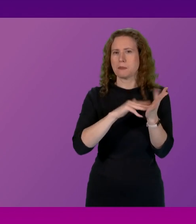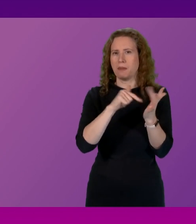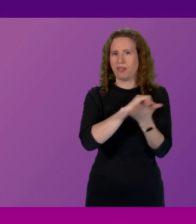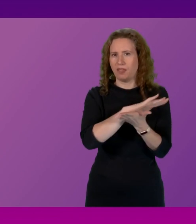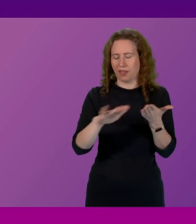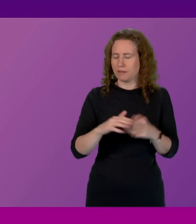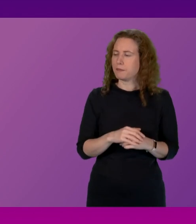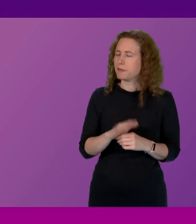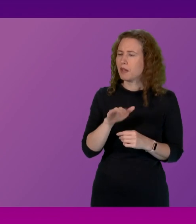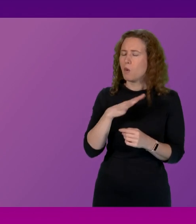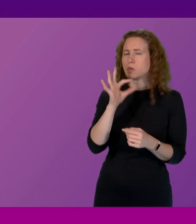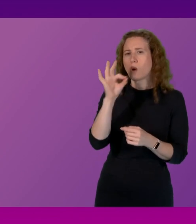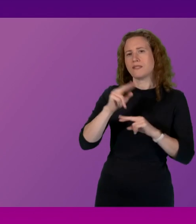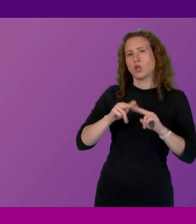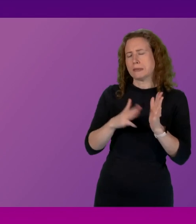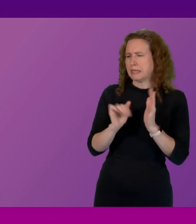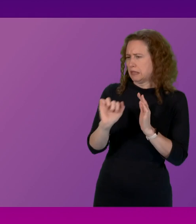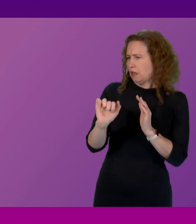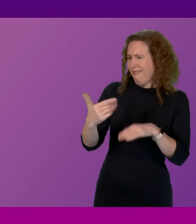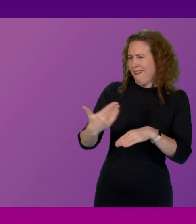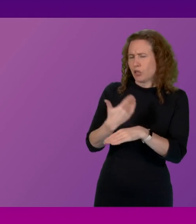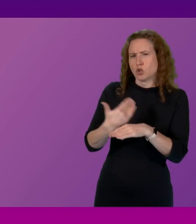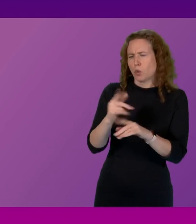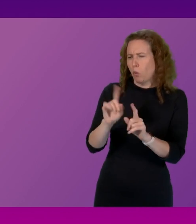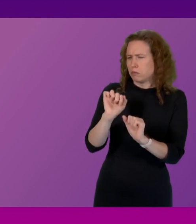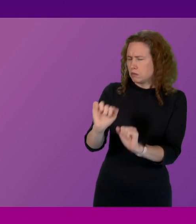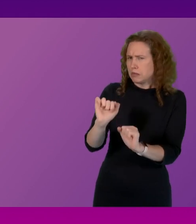To ask the First Minister what action the Scottish Government is taking in response